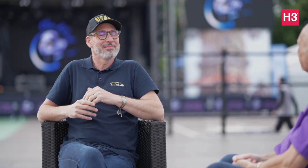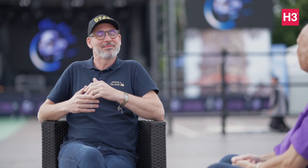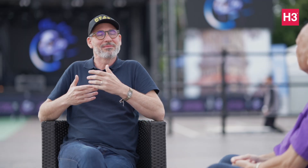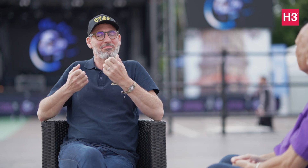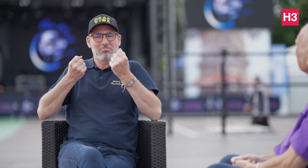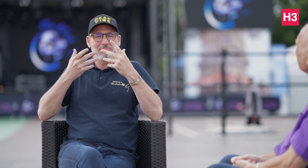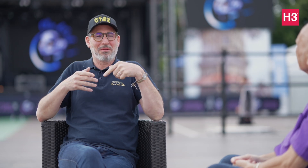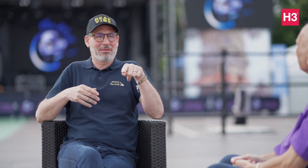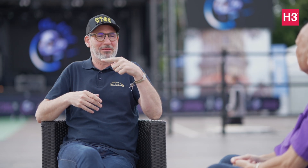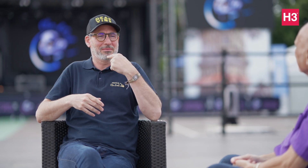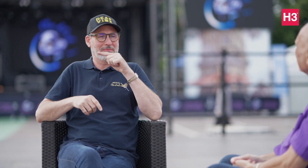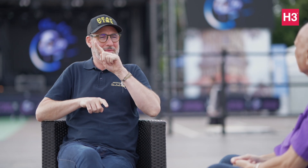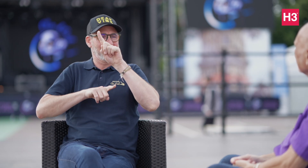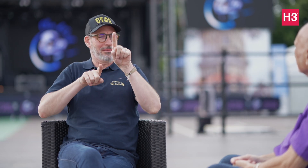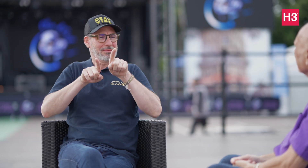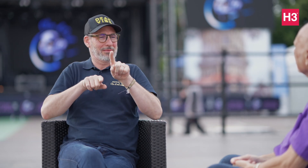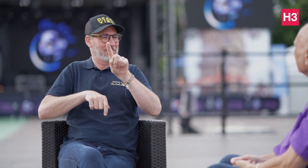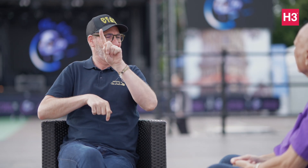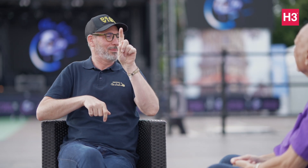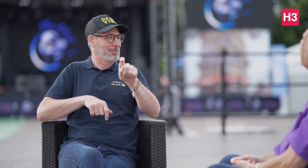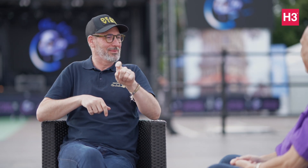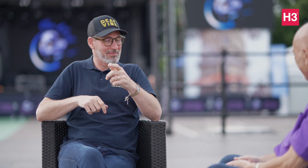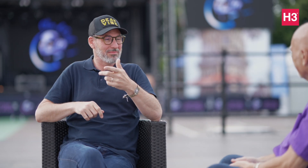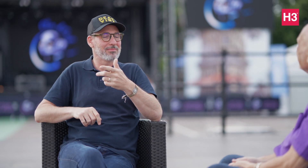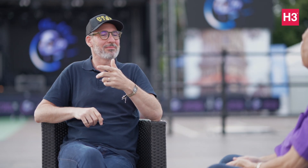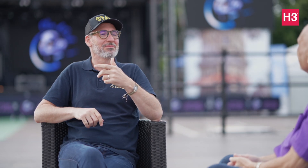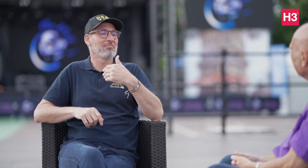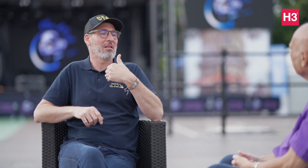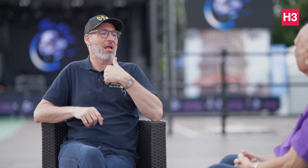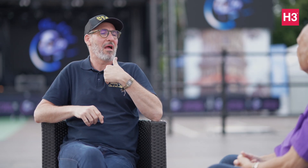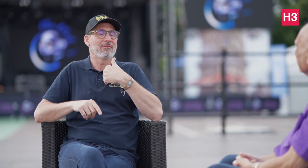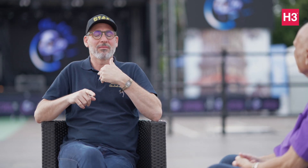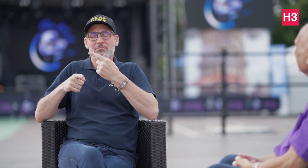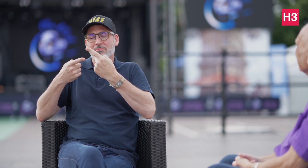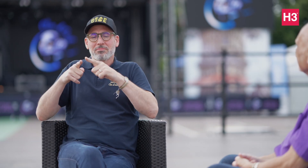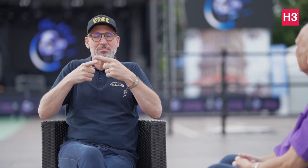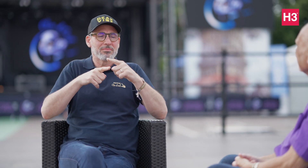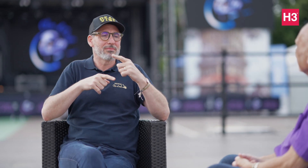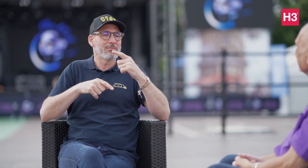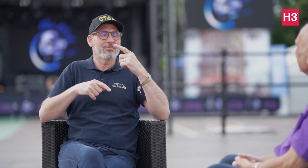[David]: Many others have asked me the same question, and there are several reasons.